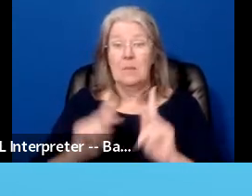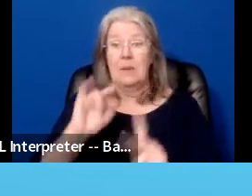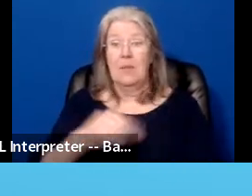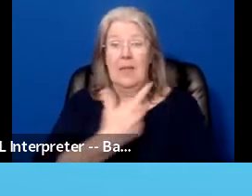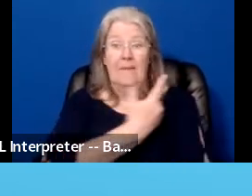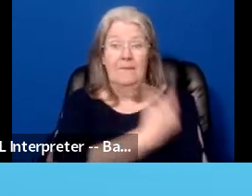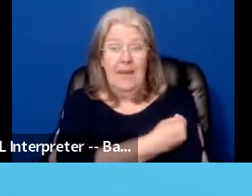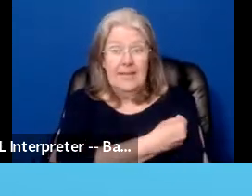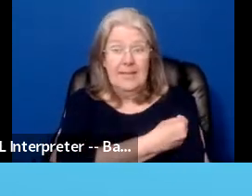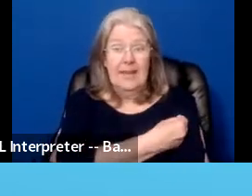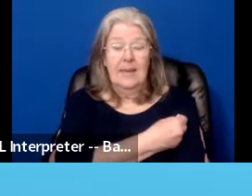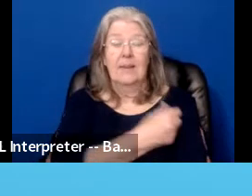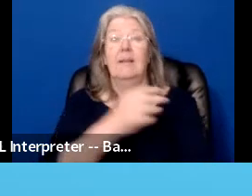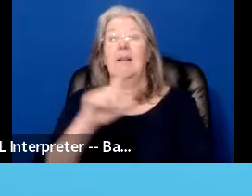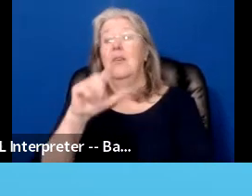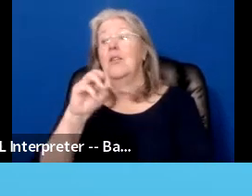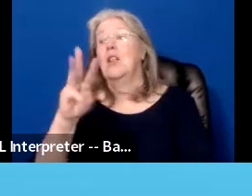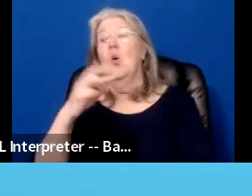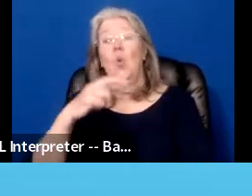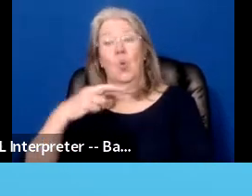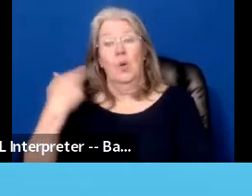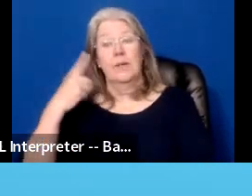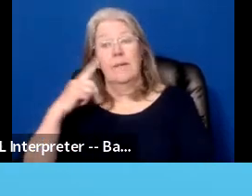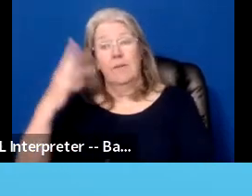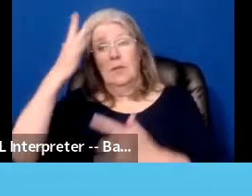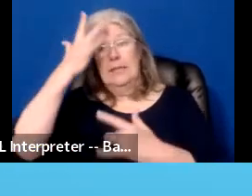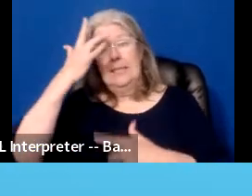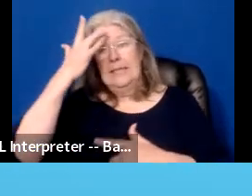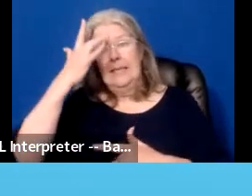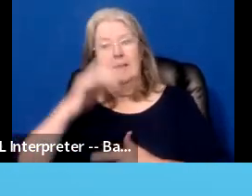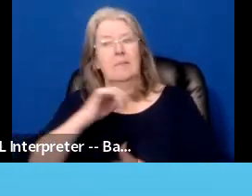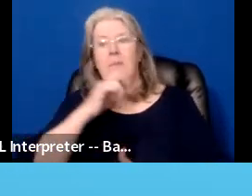who are at low risk for disease you don't have to wear a mask.